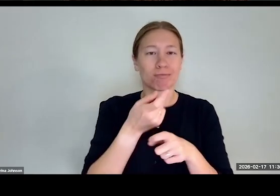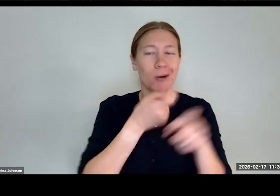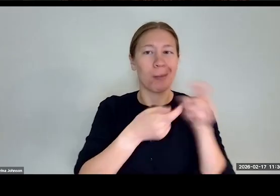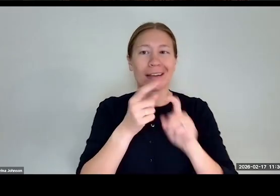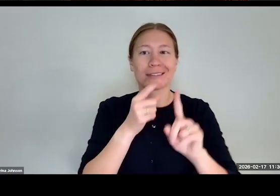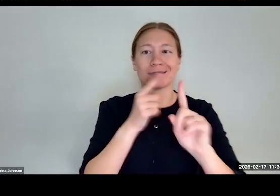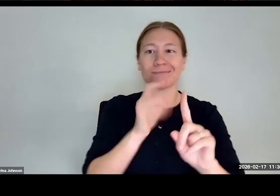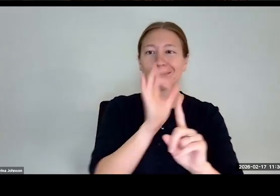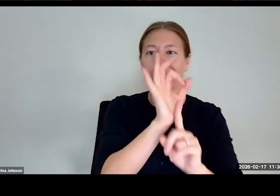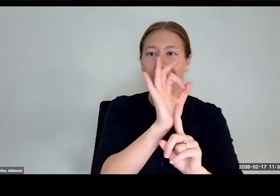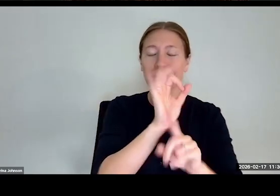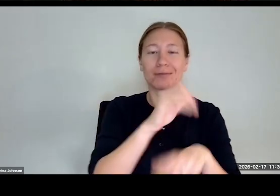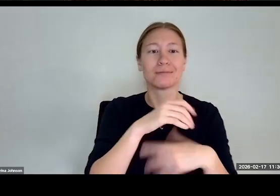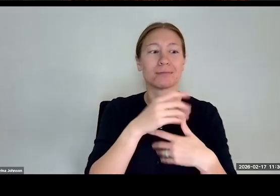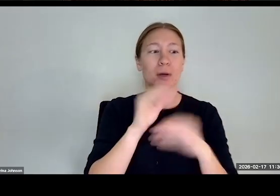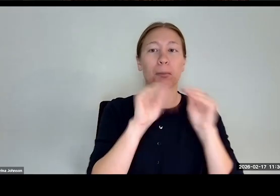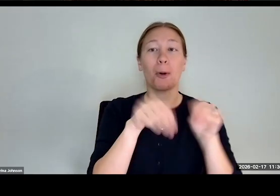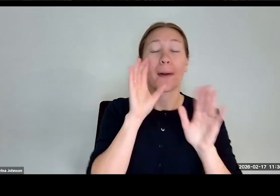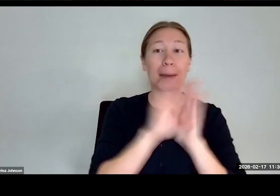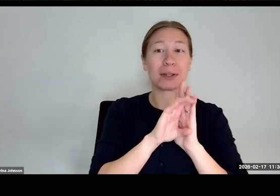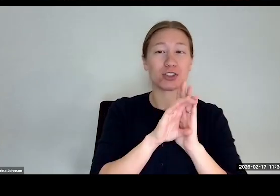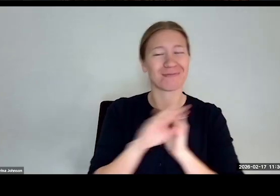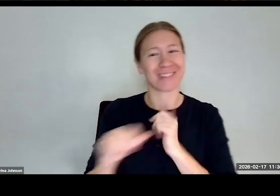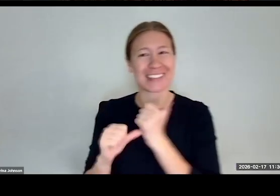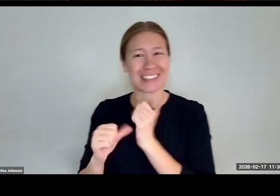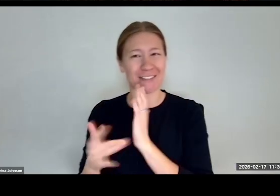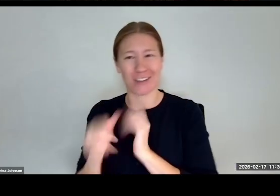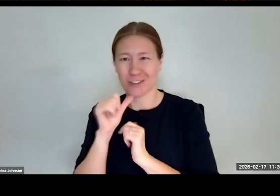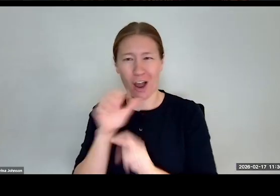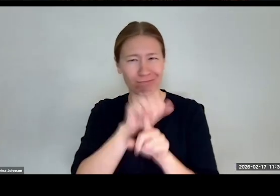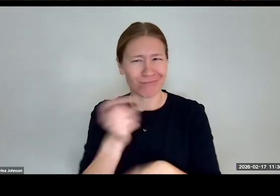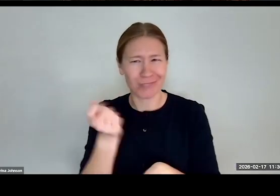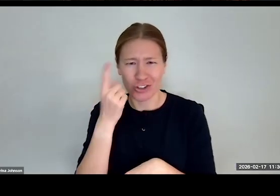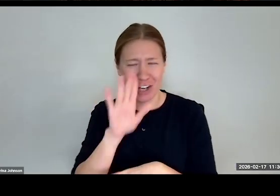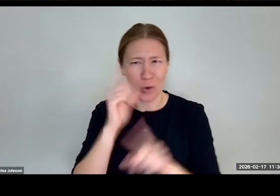assistive technology is not going to understand that that is your intention. It's not going to understand the function and the role.